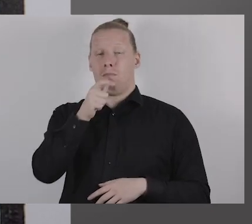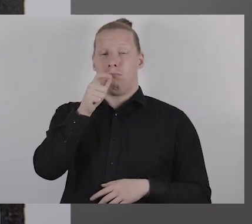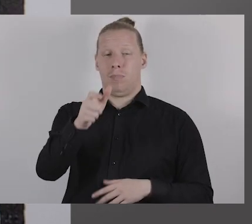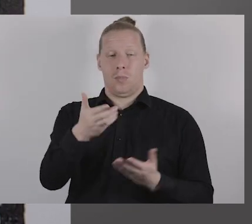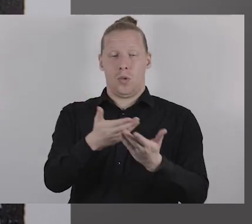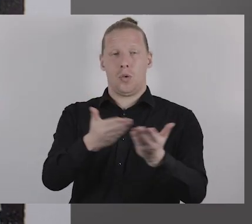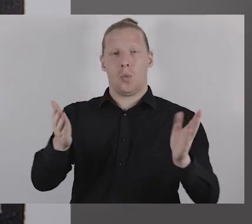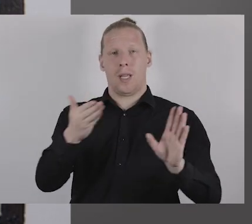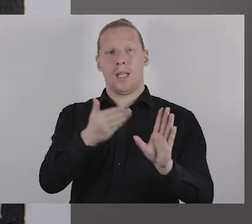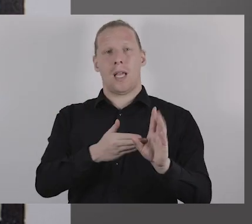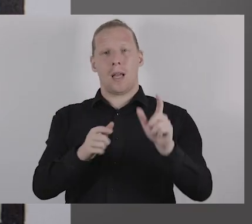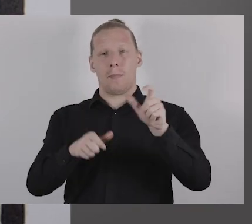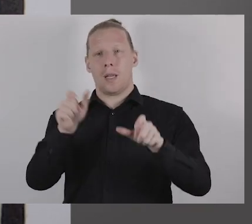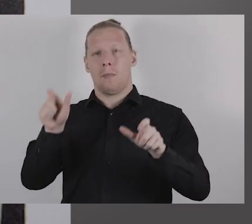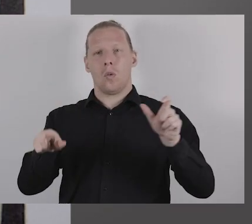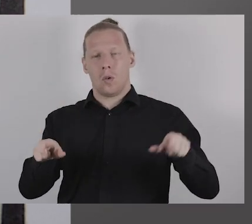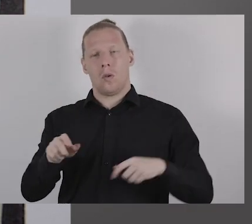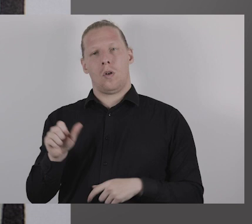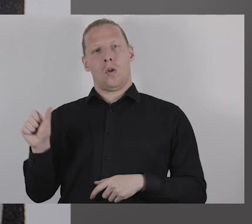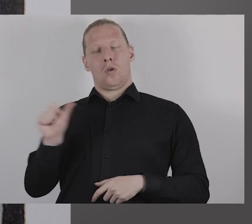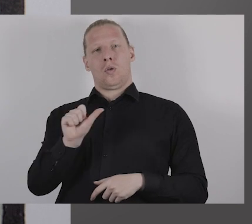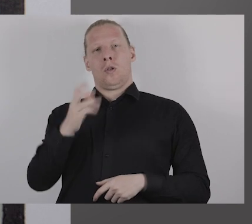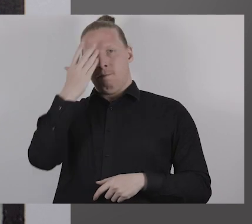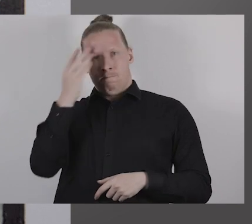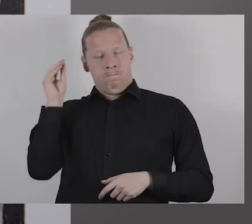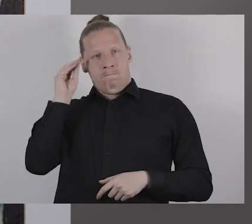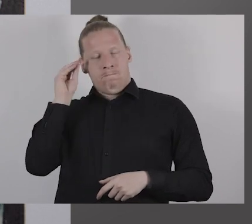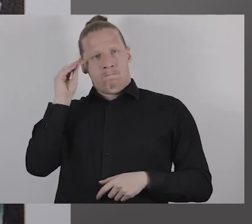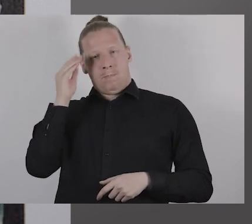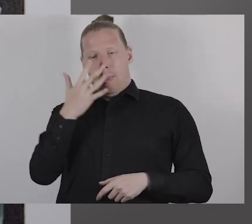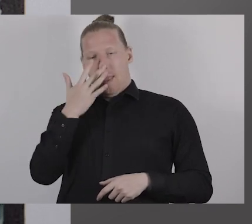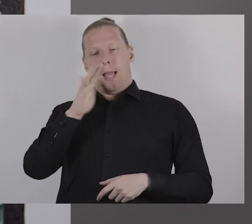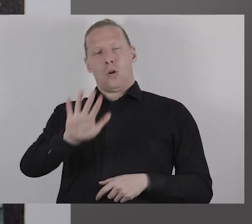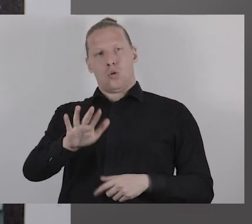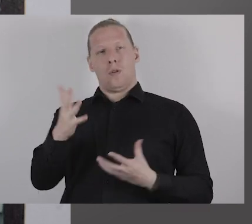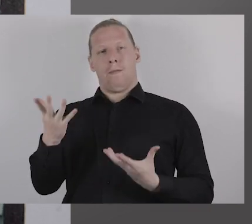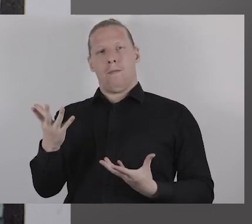If I can say anything to young people, maintain an attitude of learning